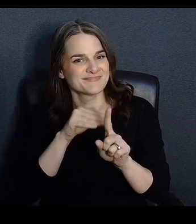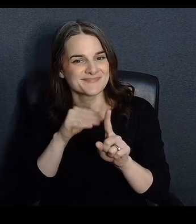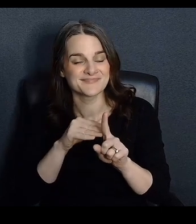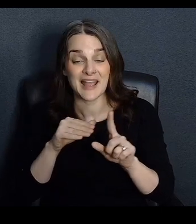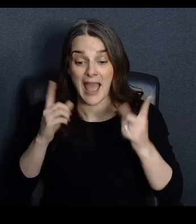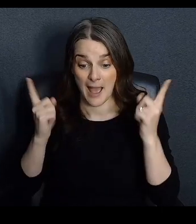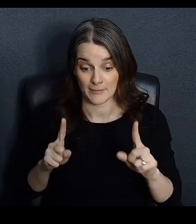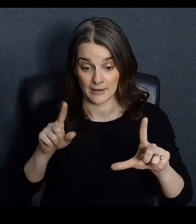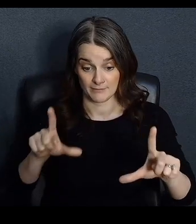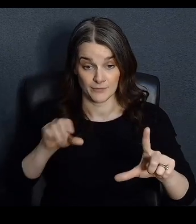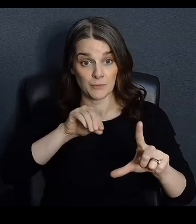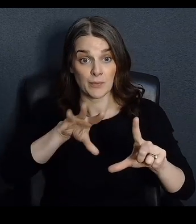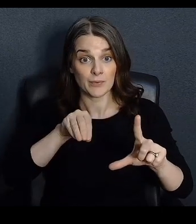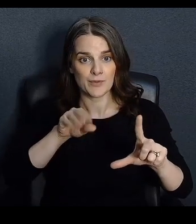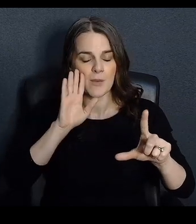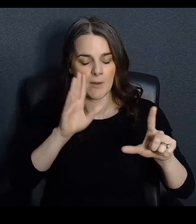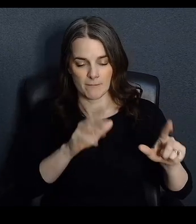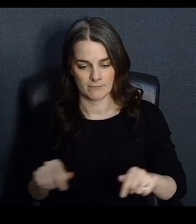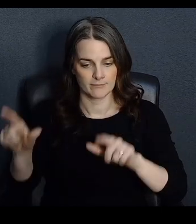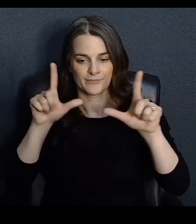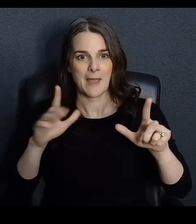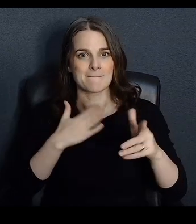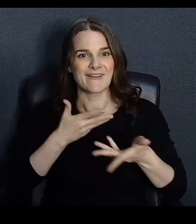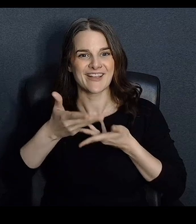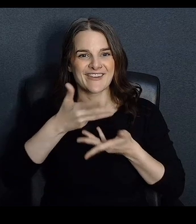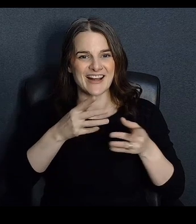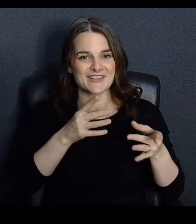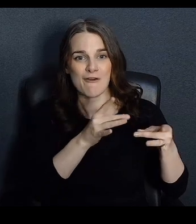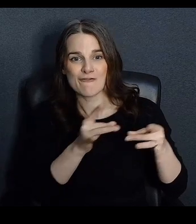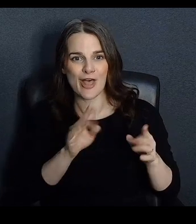And then when I scan the code, it would bring up the interactive flowchart for me.